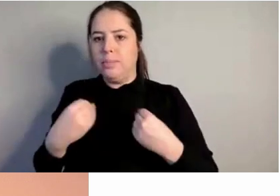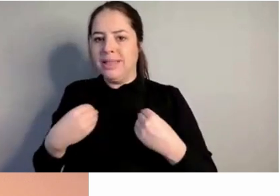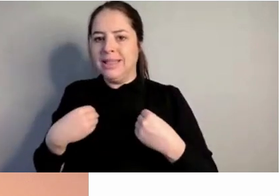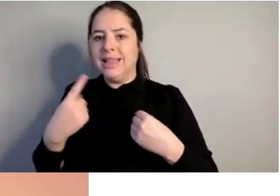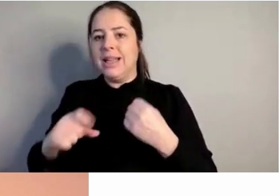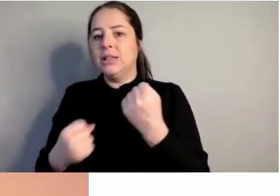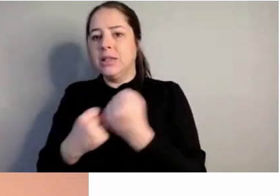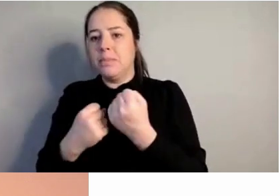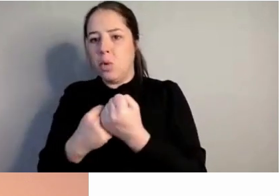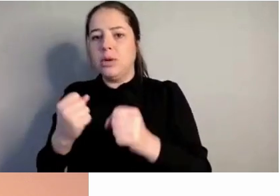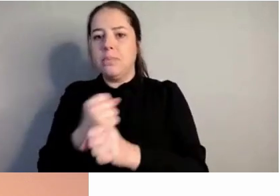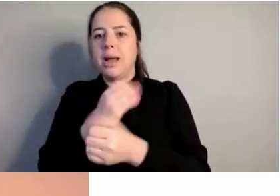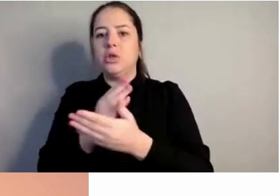to do the most effective job that you can.